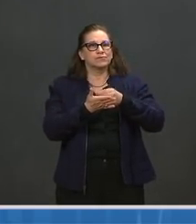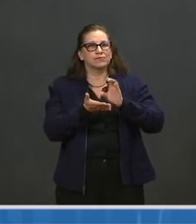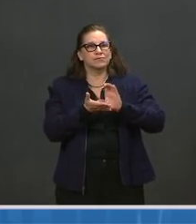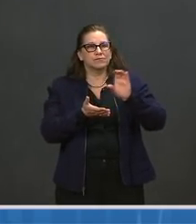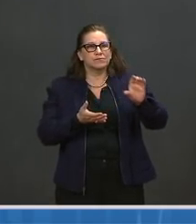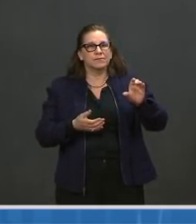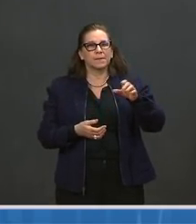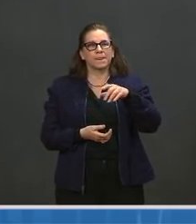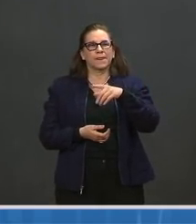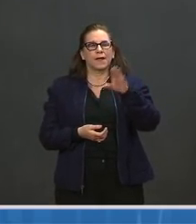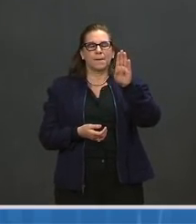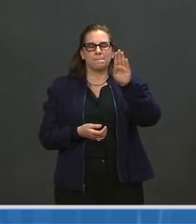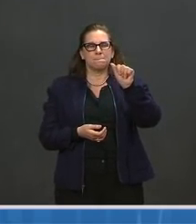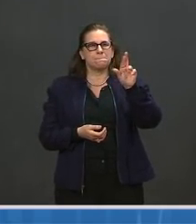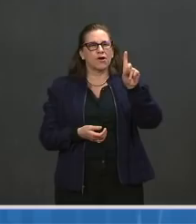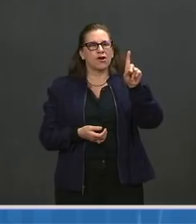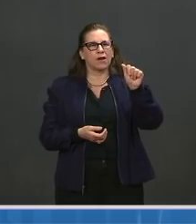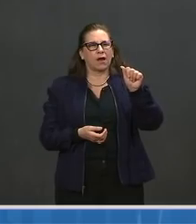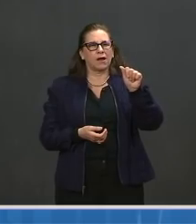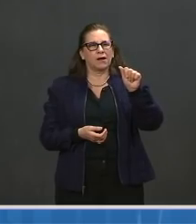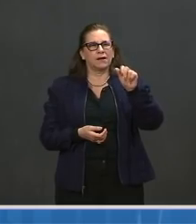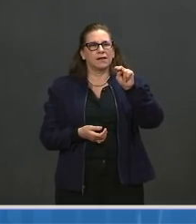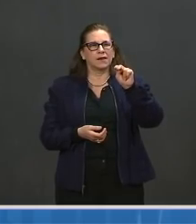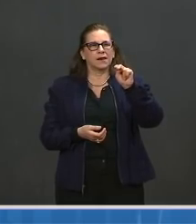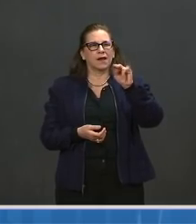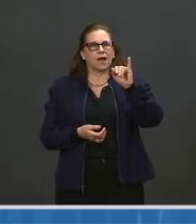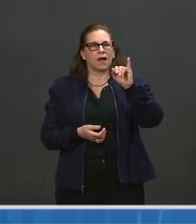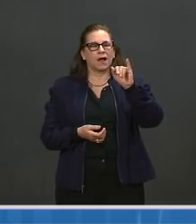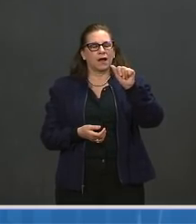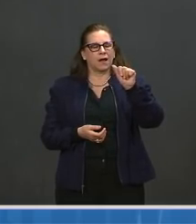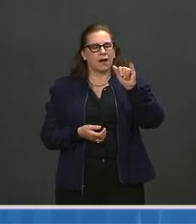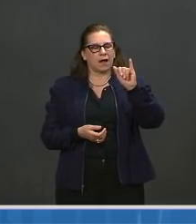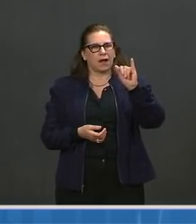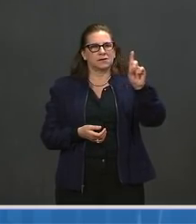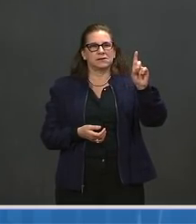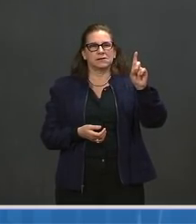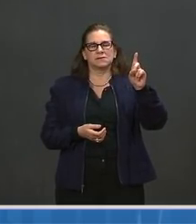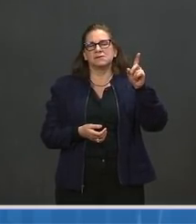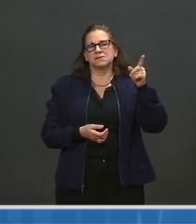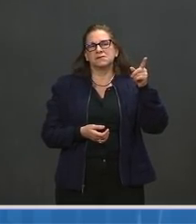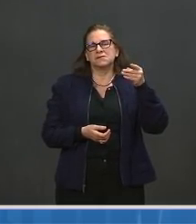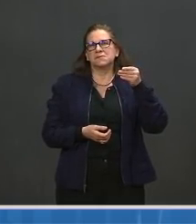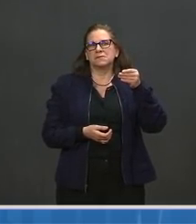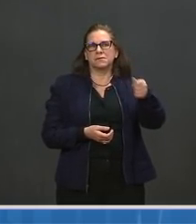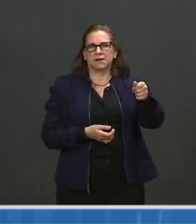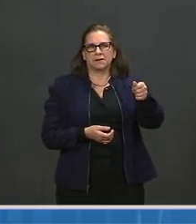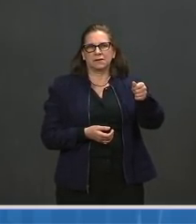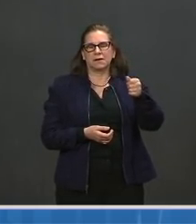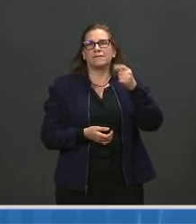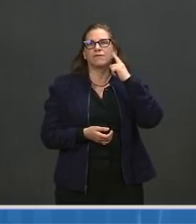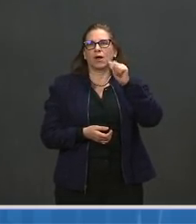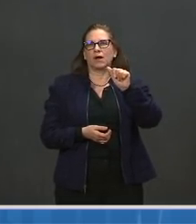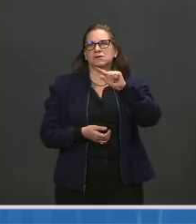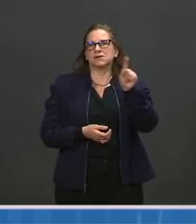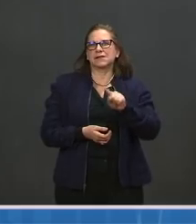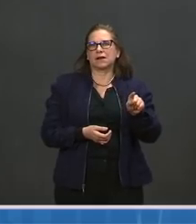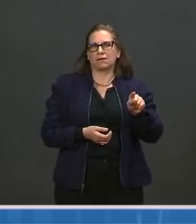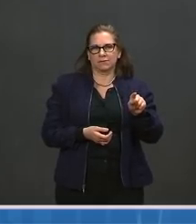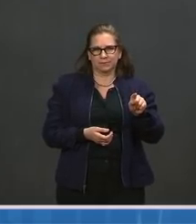AstraZeneca; the NIAID supported by its clinical trial network, the CoVPN.